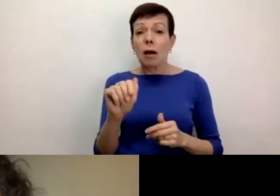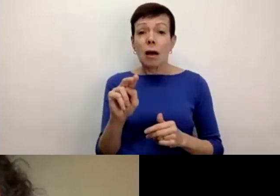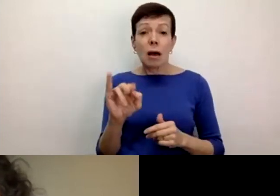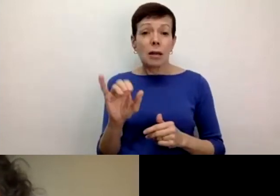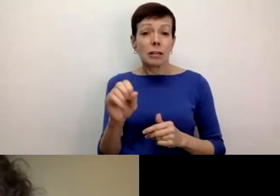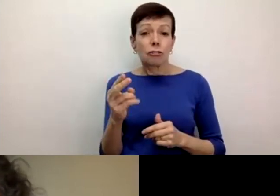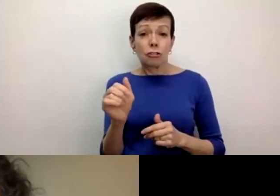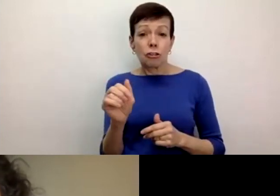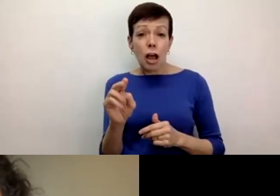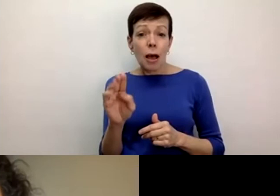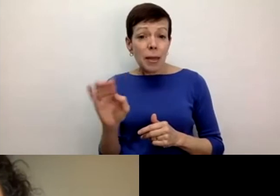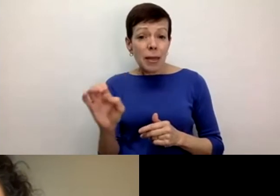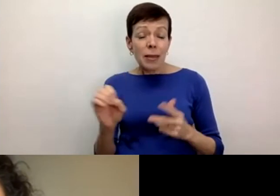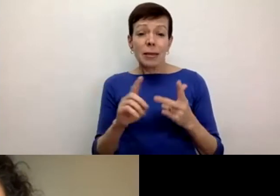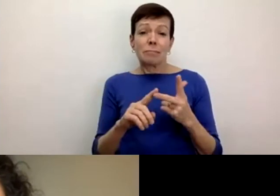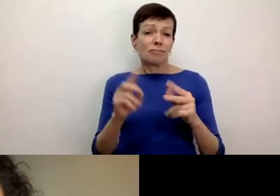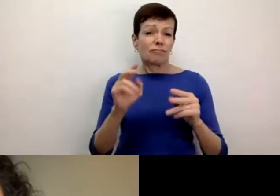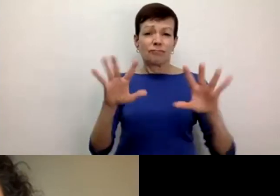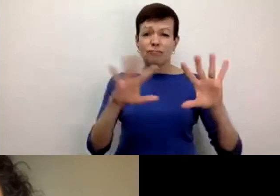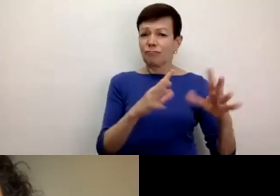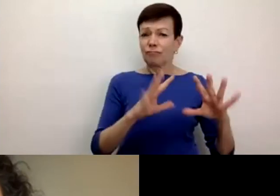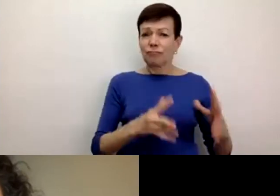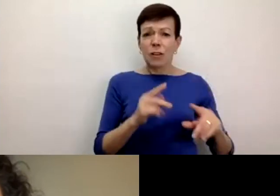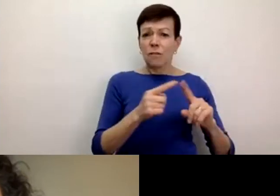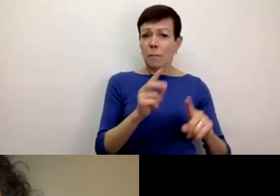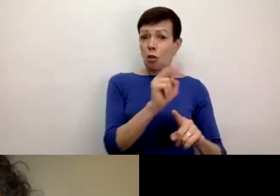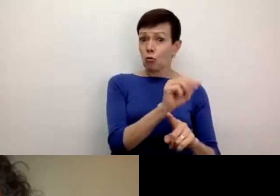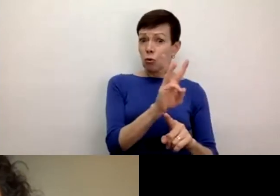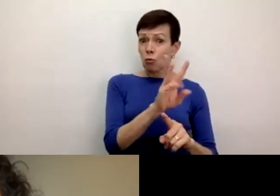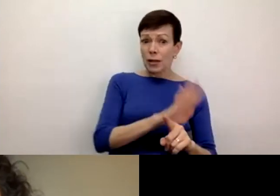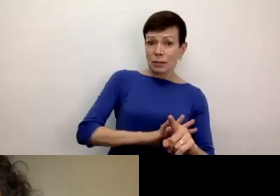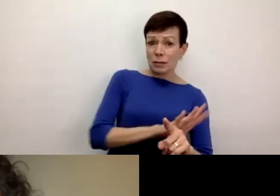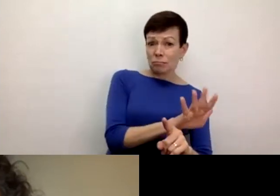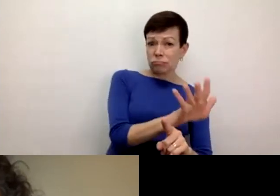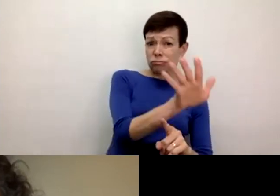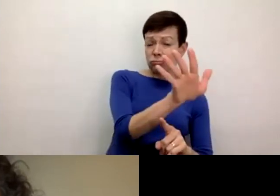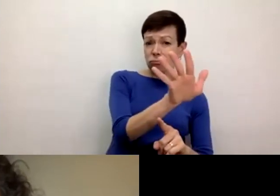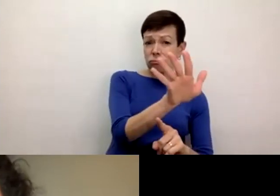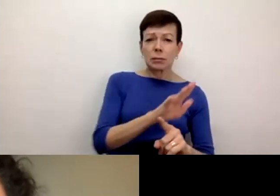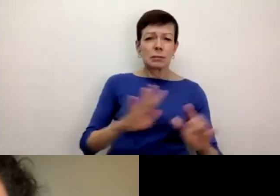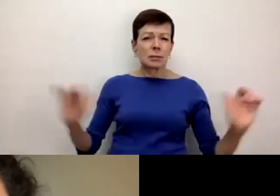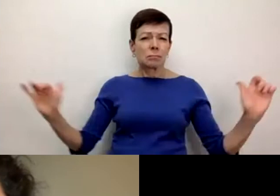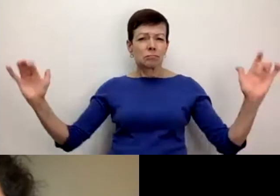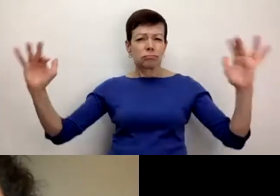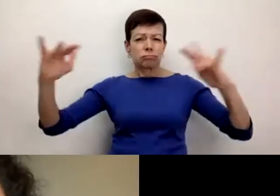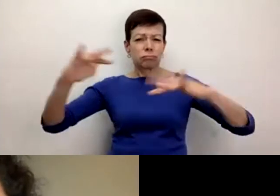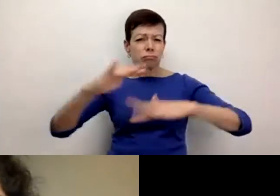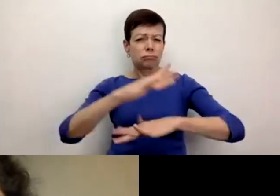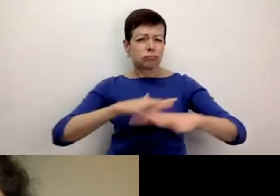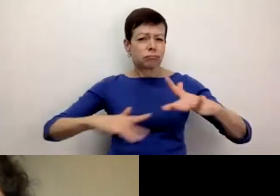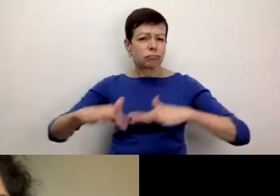tribes of the Northwest Coast people, from the United States, from all over.